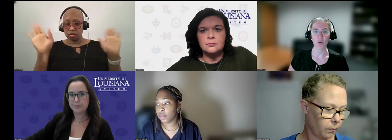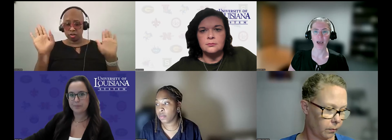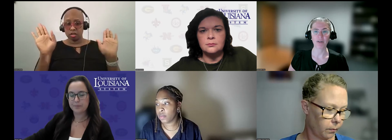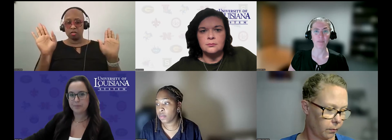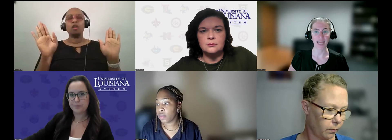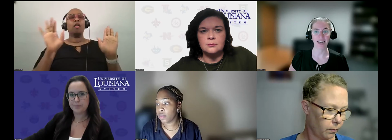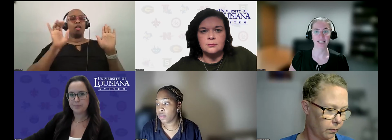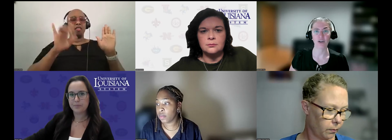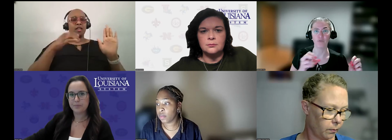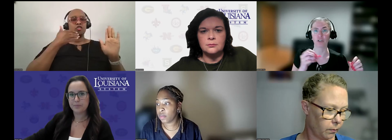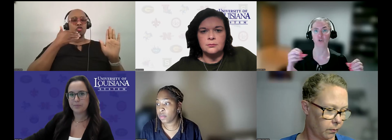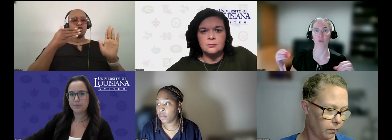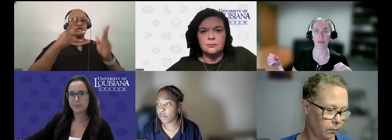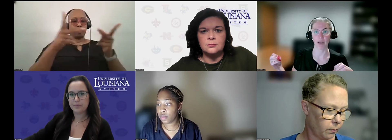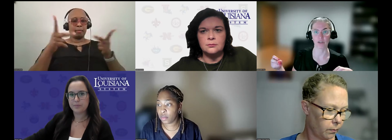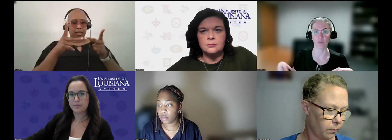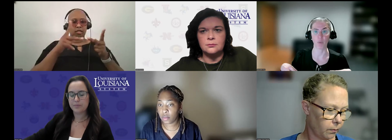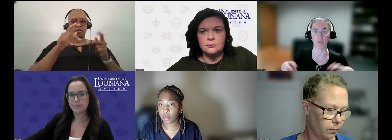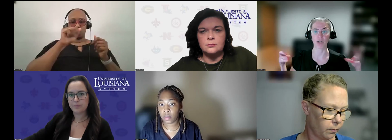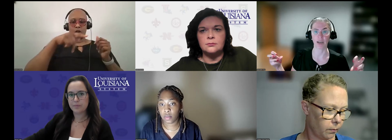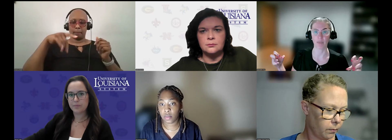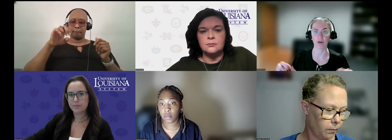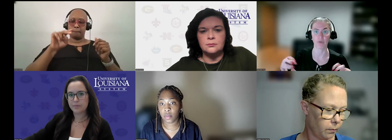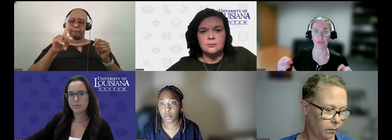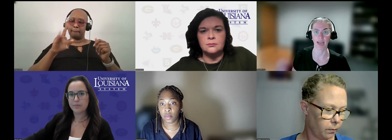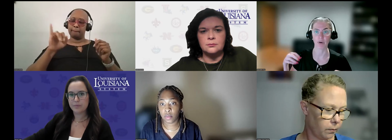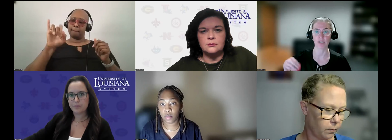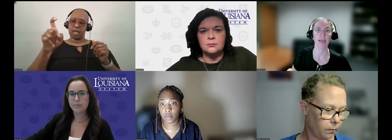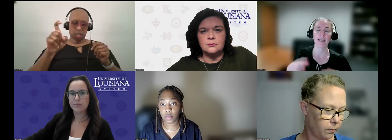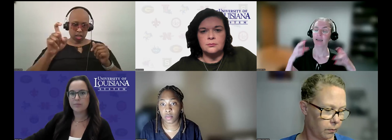you have an appendix and you've described it. So, remember when we were talking about doing tables,